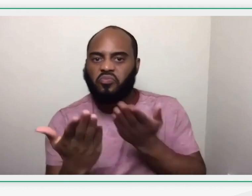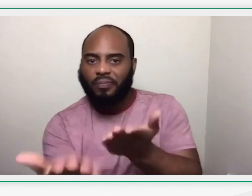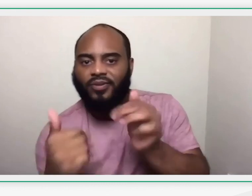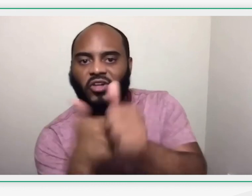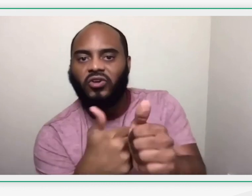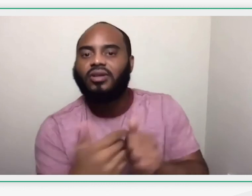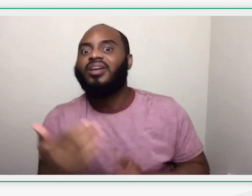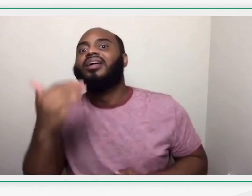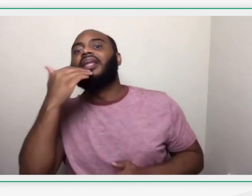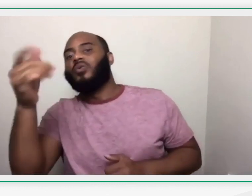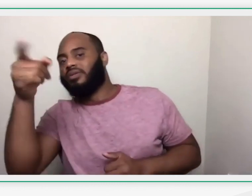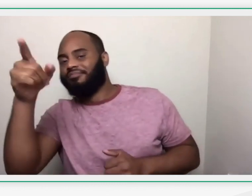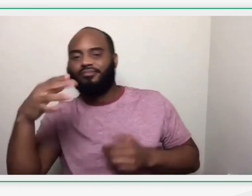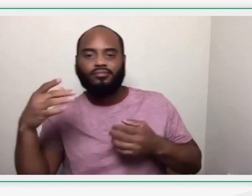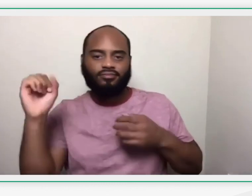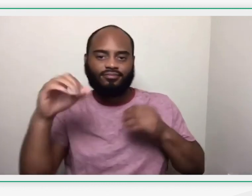Thank you, folks, for sharing those accounts as well.